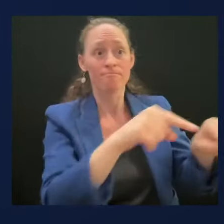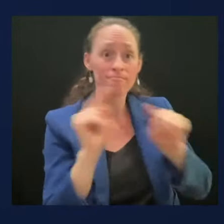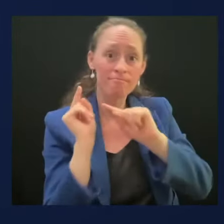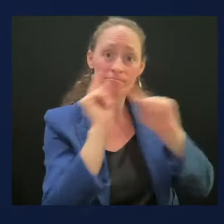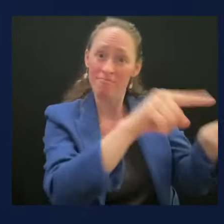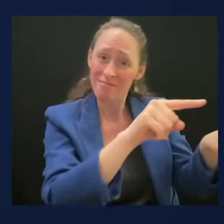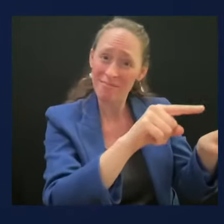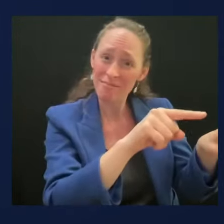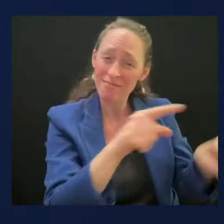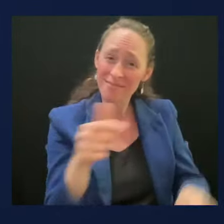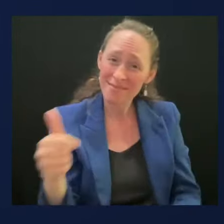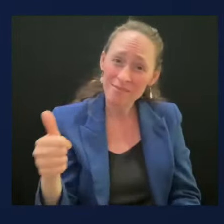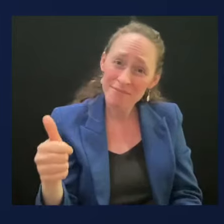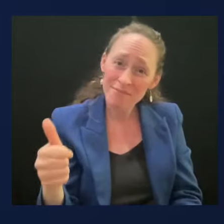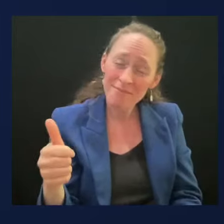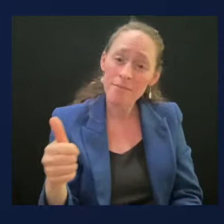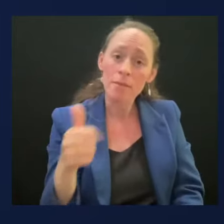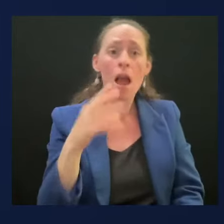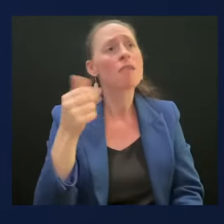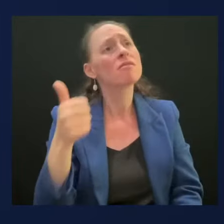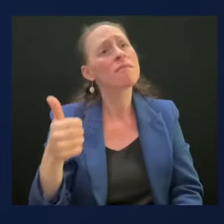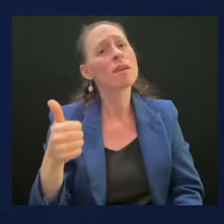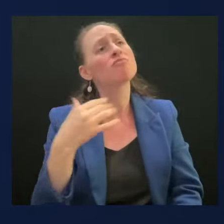was posthumously awarded the Medal of Honor.